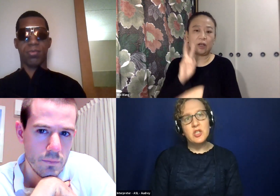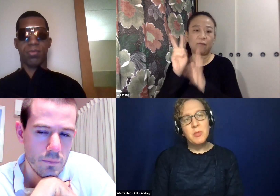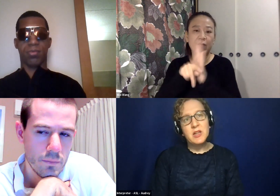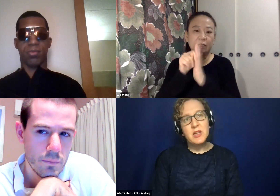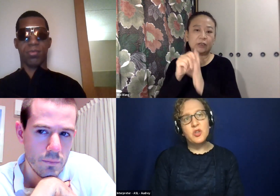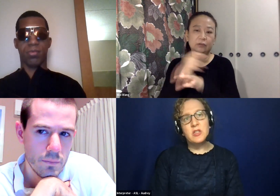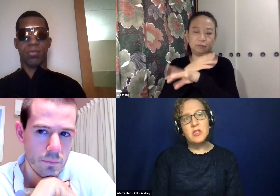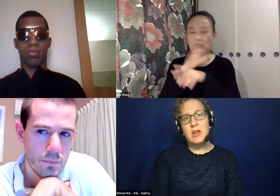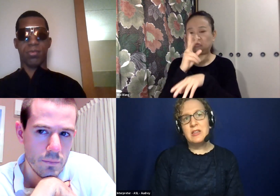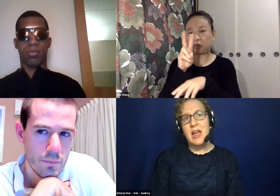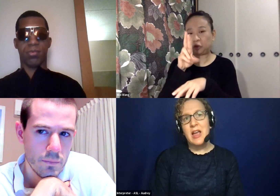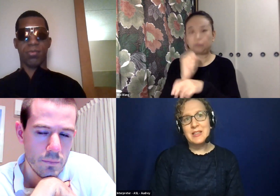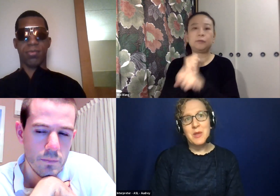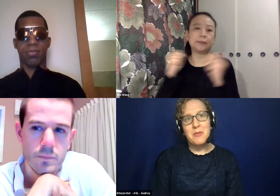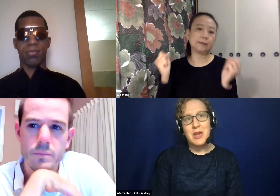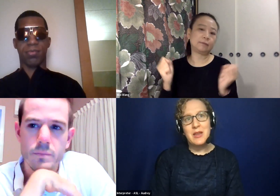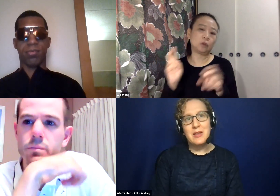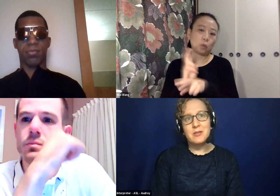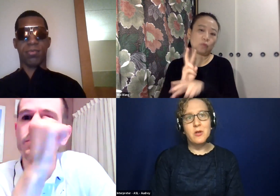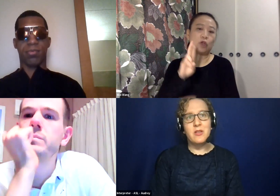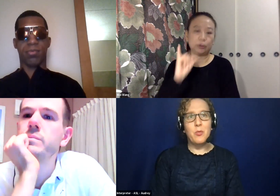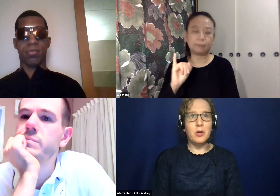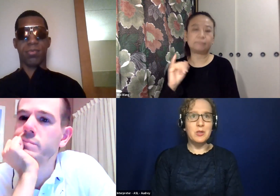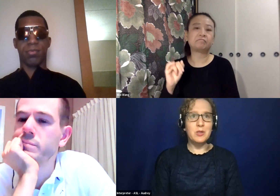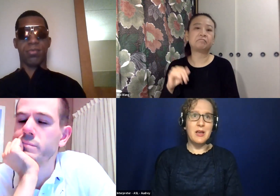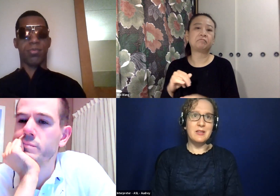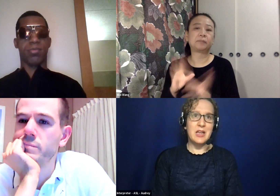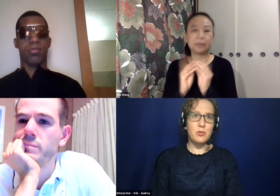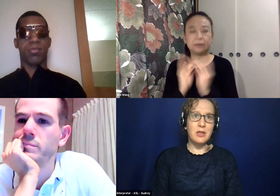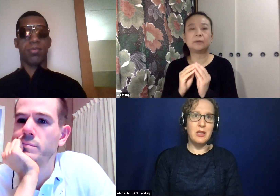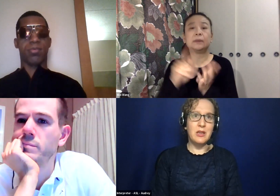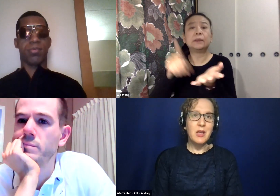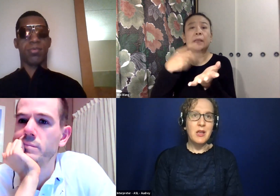was challenging because students wanted to have last minute meetings or they weren't scheduling,